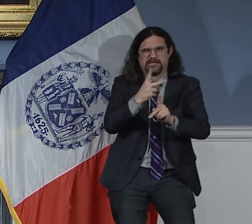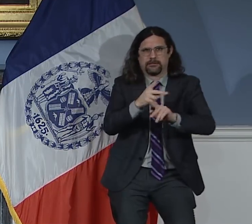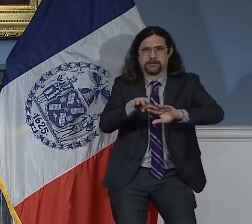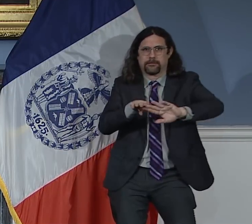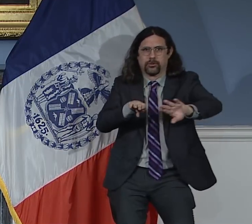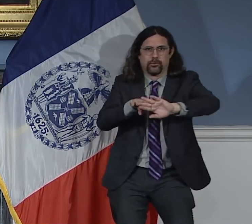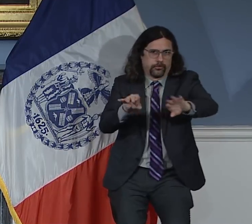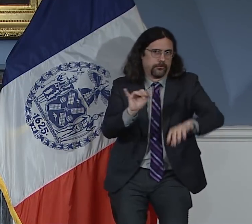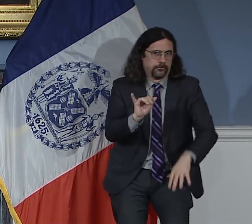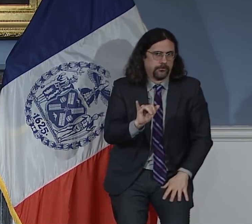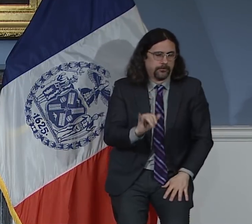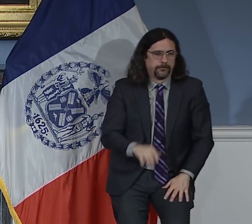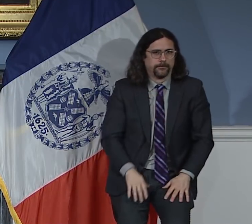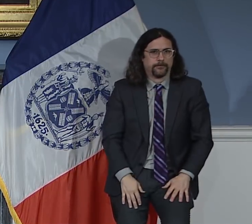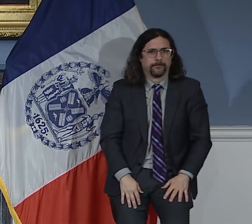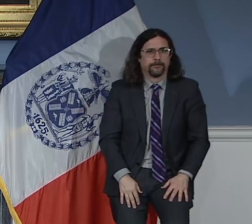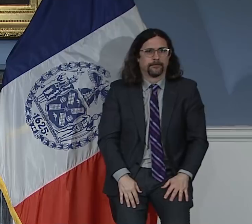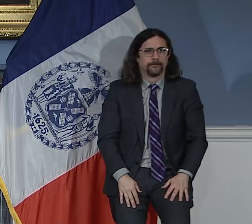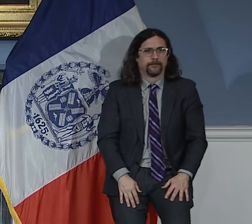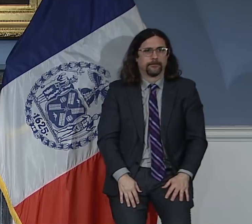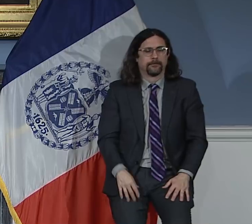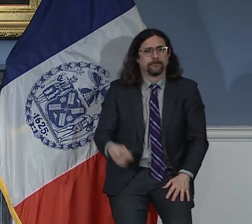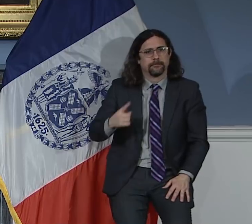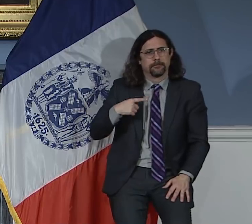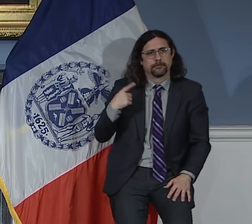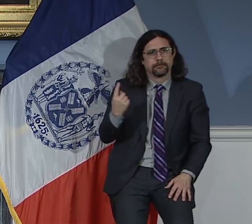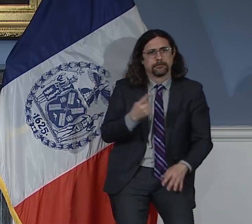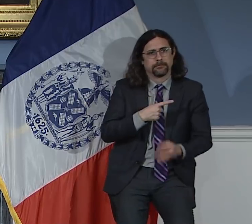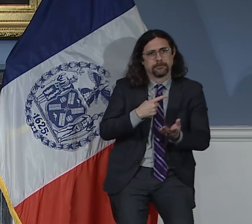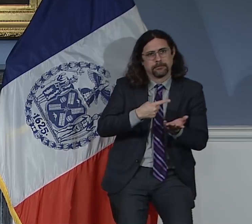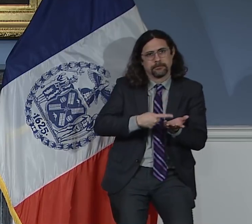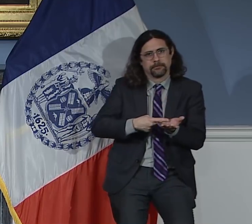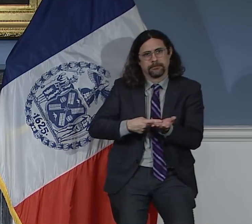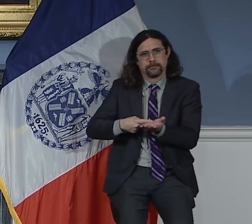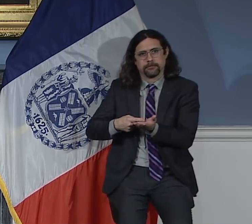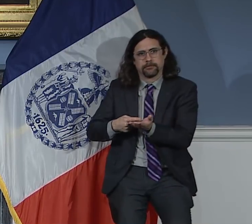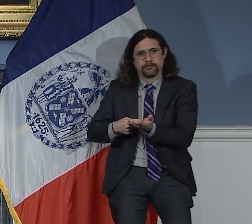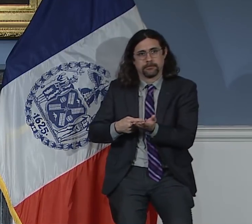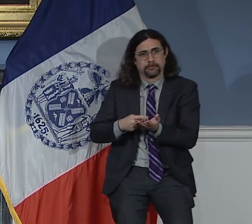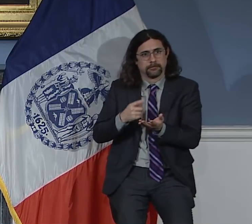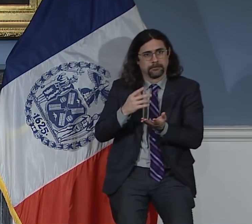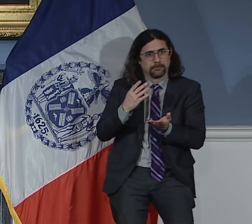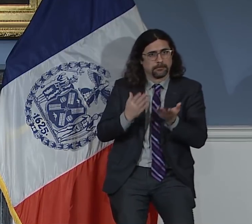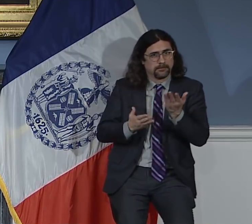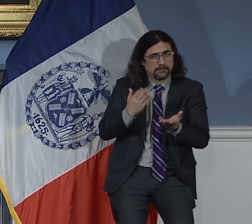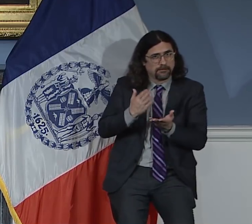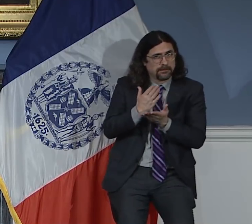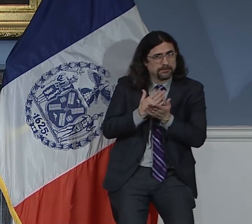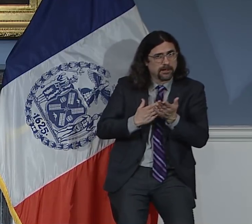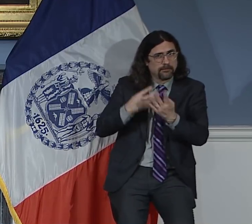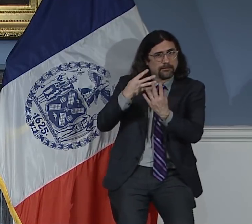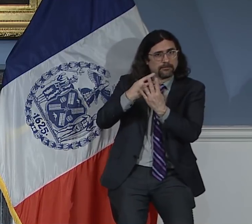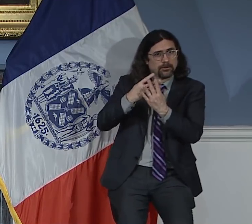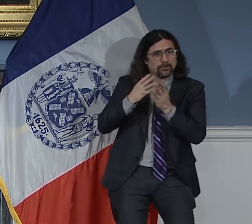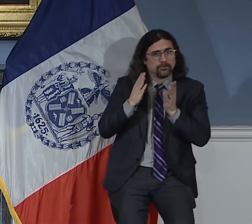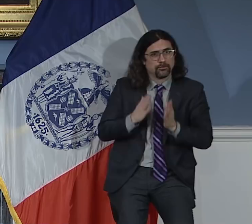ABOUT THOSE IN CINARRACETEAD ND IF ANYONE SHOULD